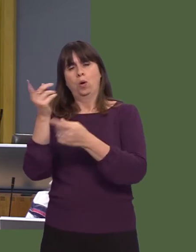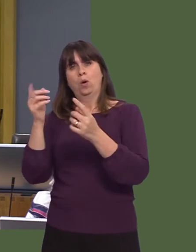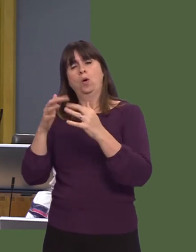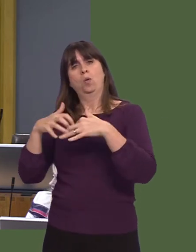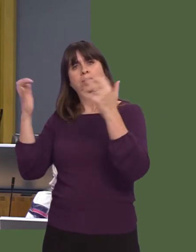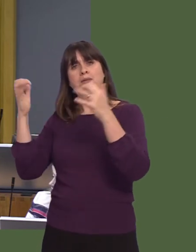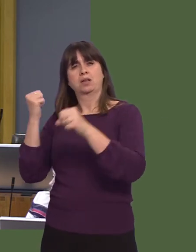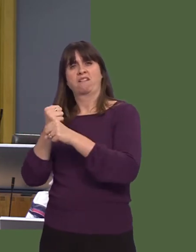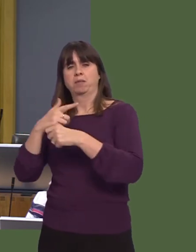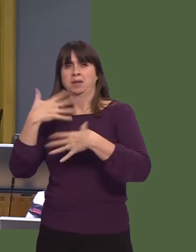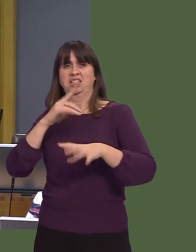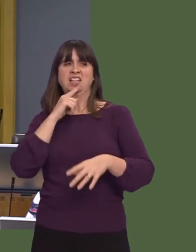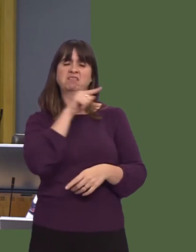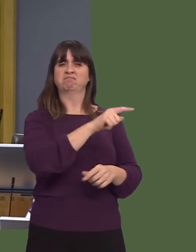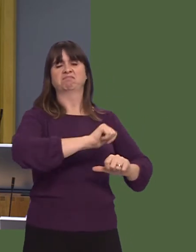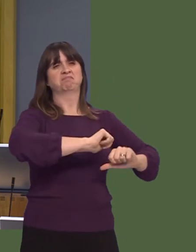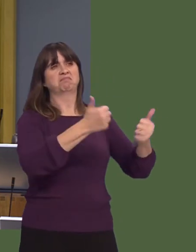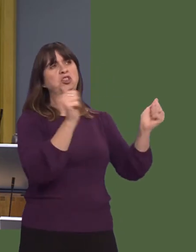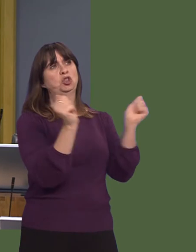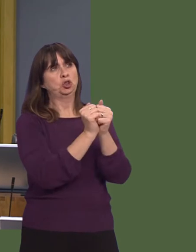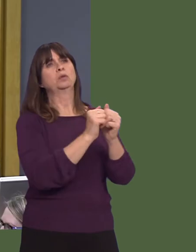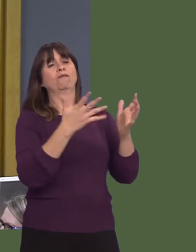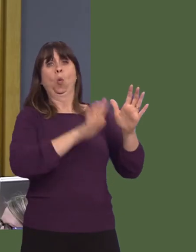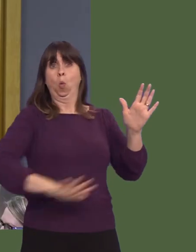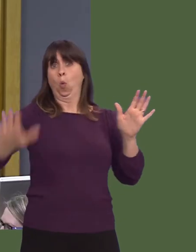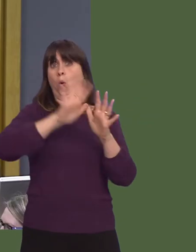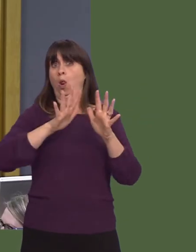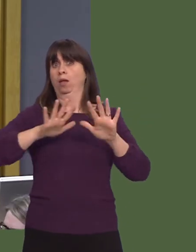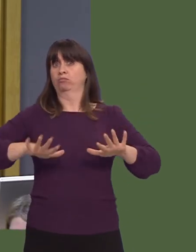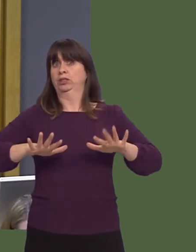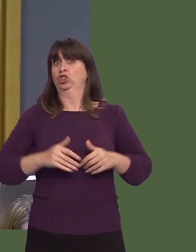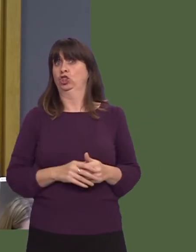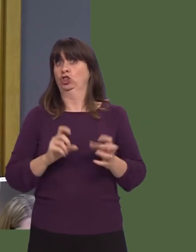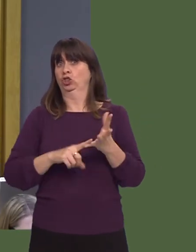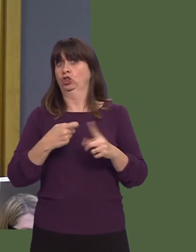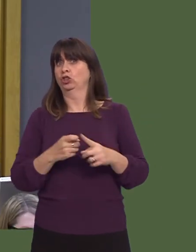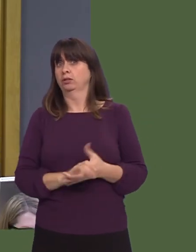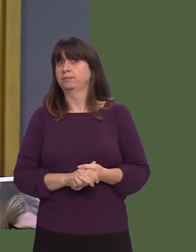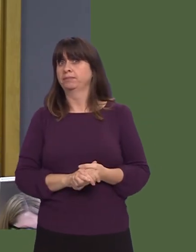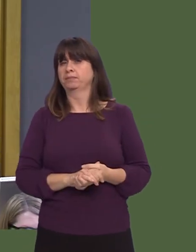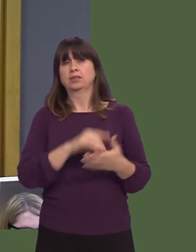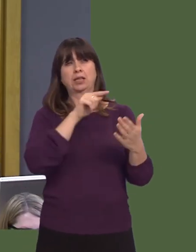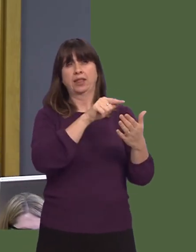Government as fit for purpose across Britain. And so we've got this excellent design guidance,